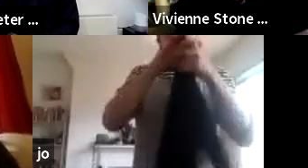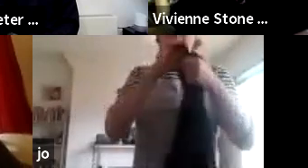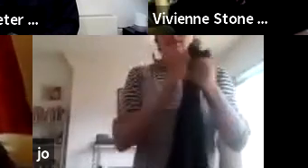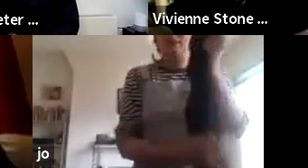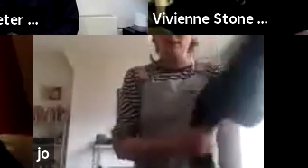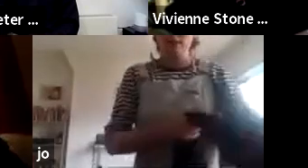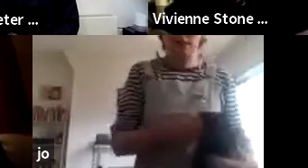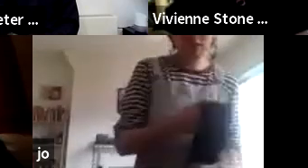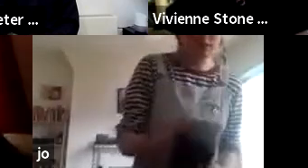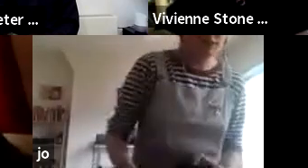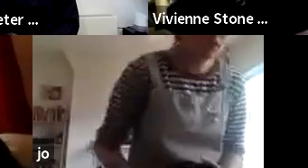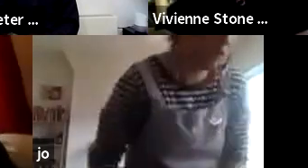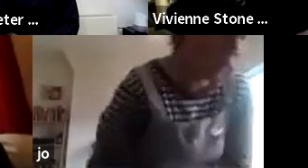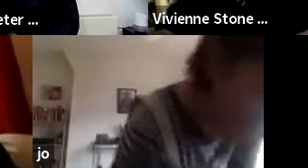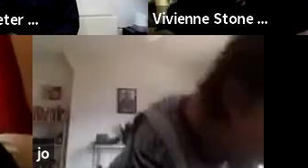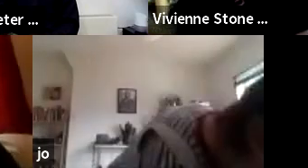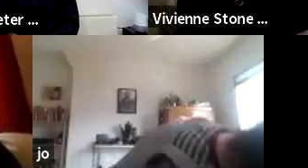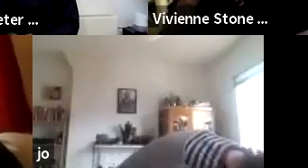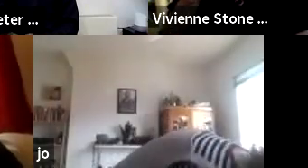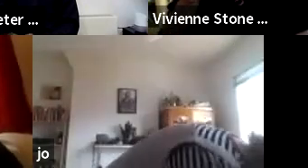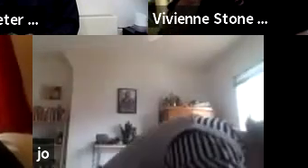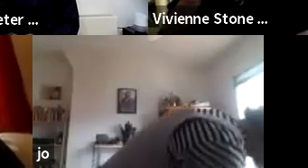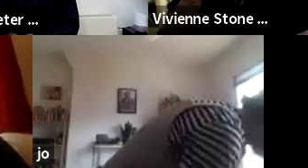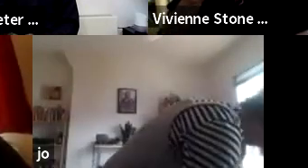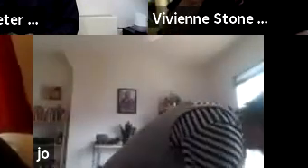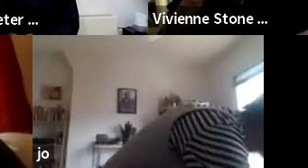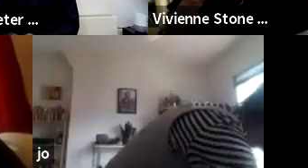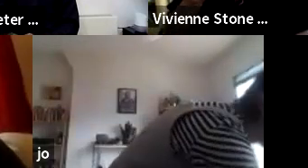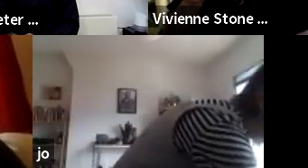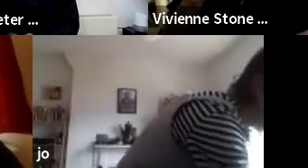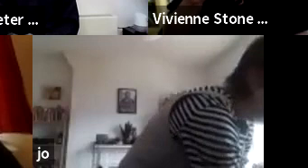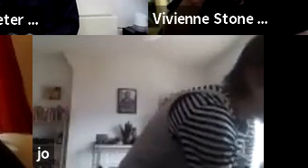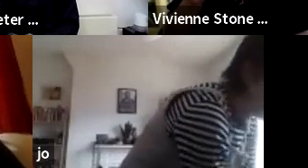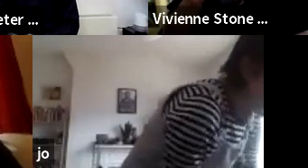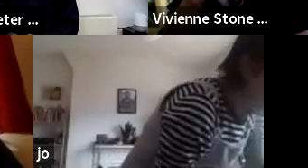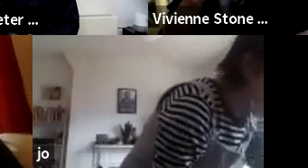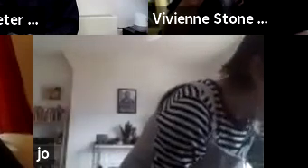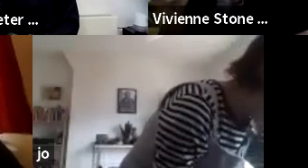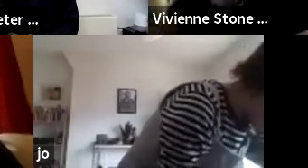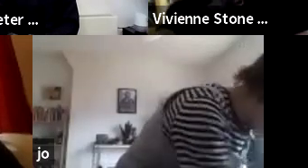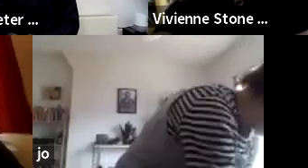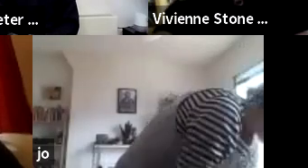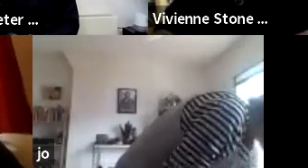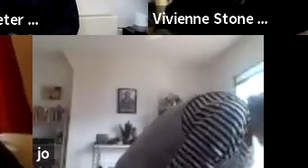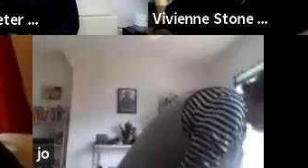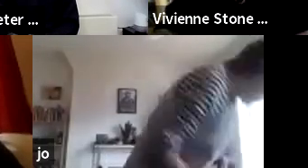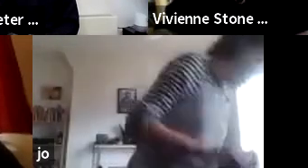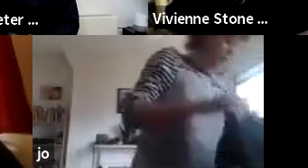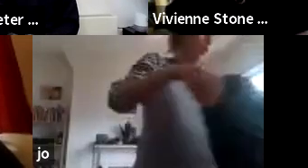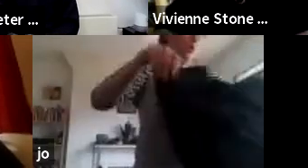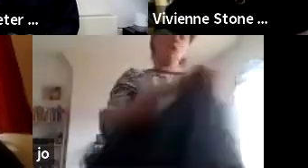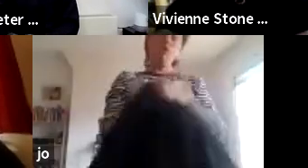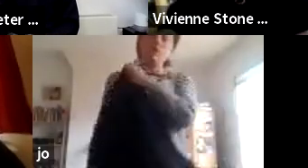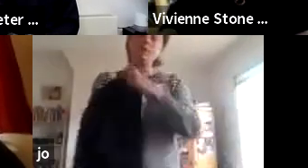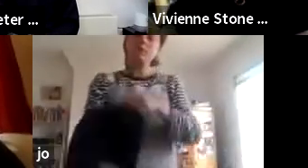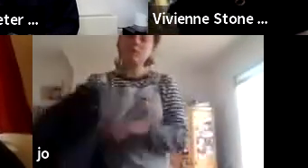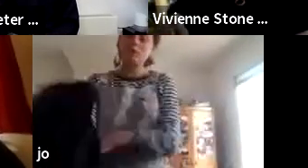So I have my list to introduce you.